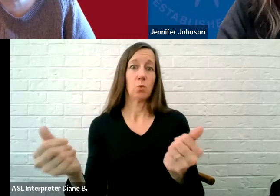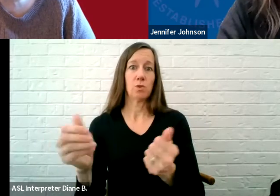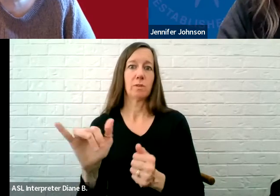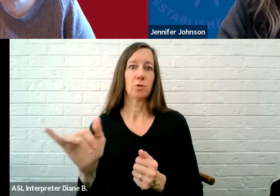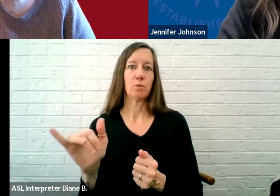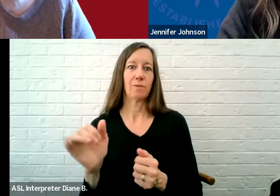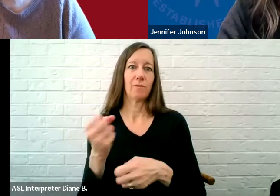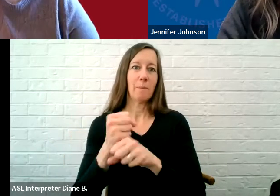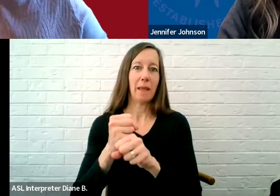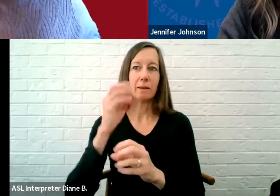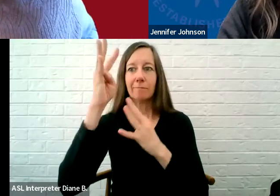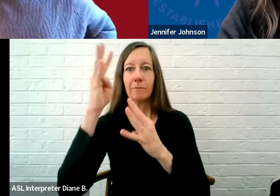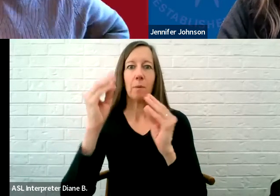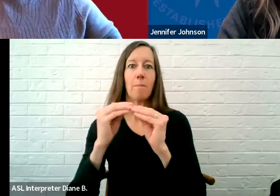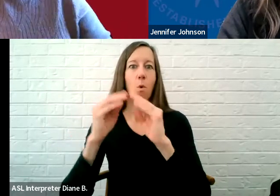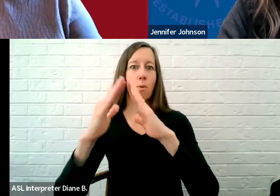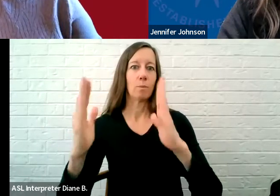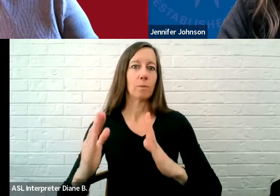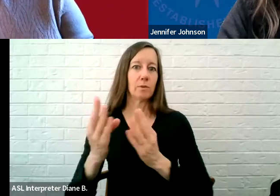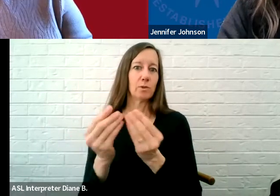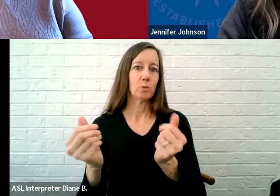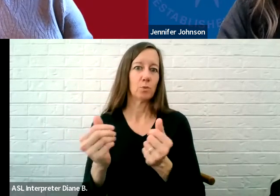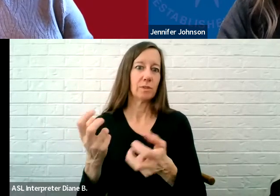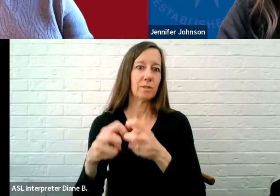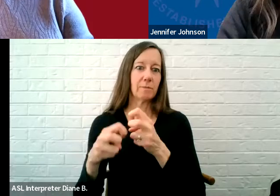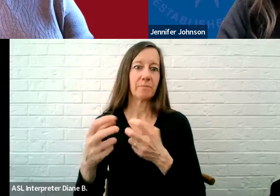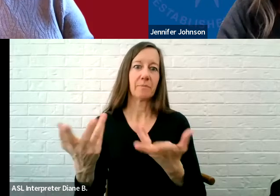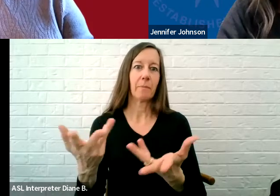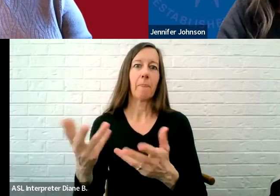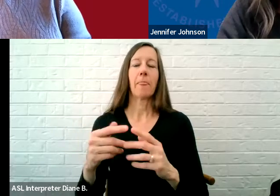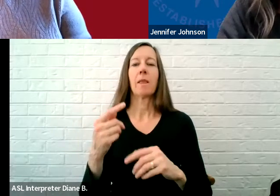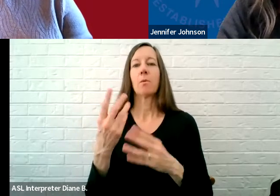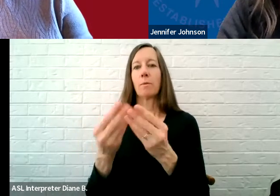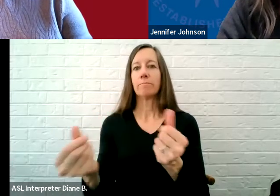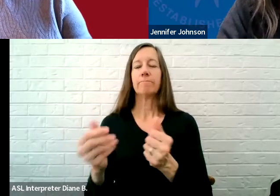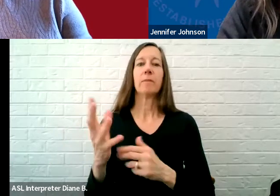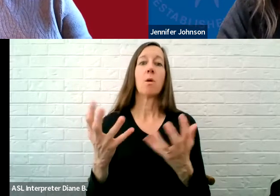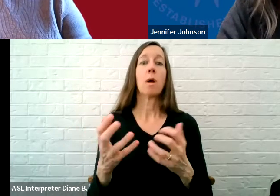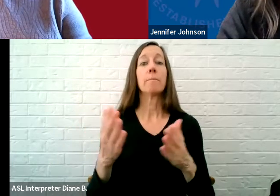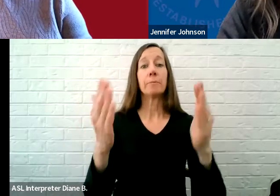options for people with Iddd I'd like to now introduce you to our last Speaker, Dr.